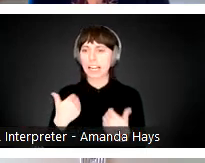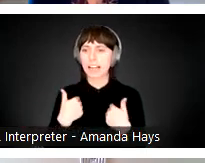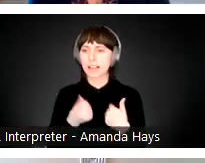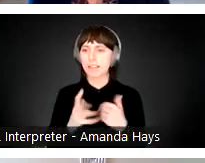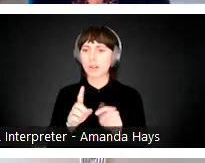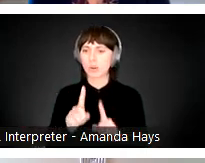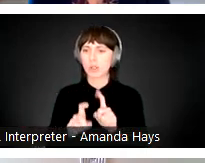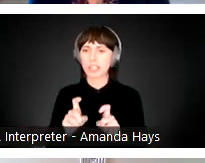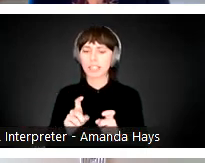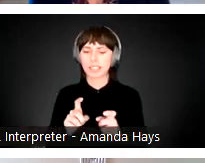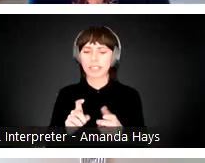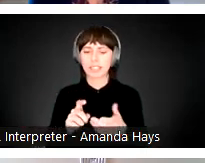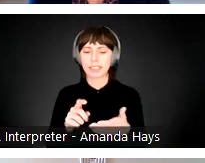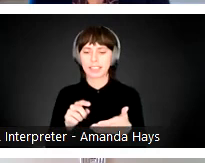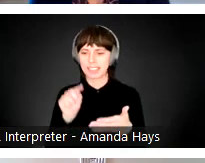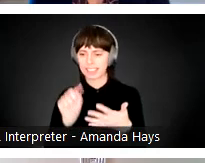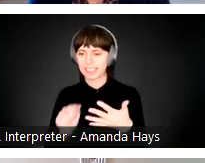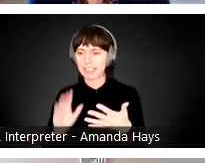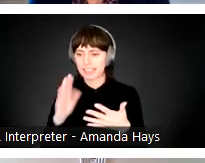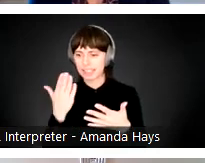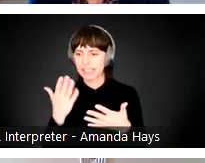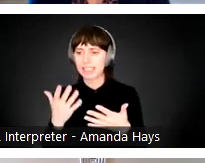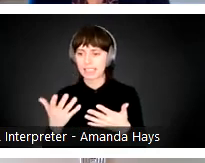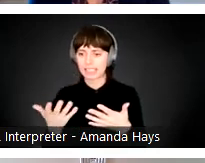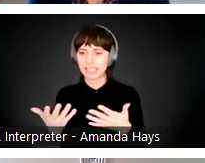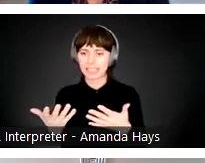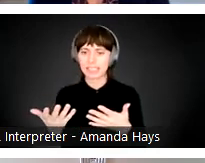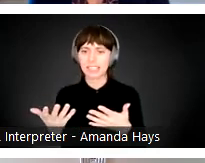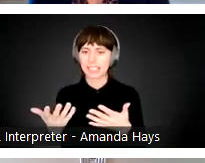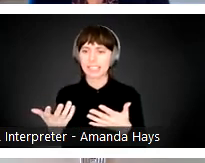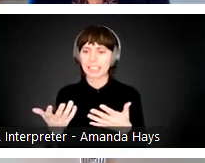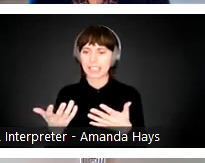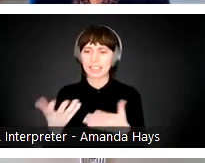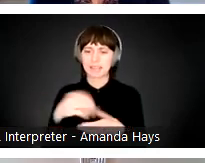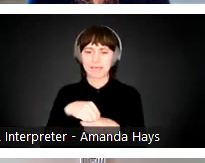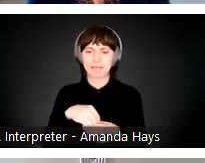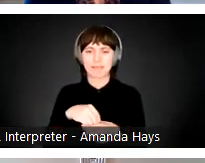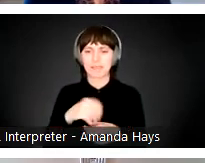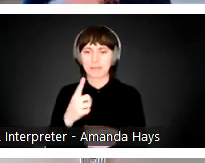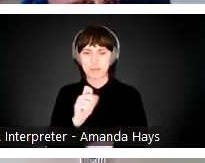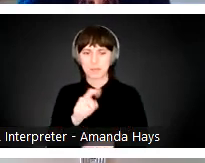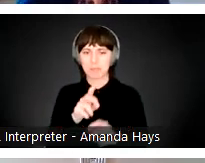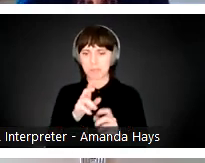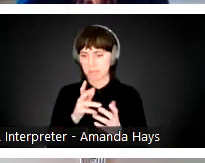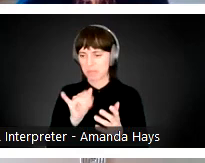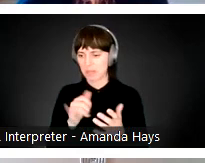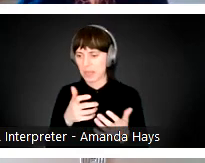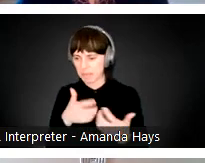combined them because they are applicable to many folks joining us on